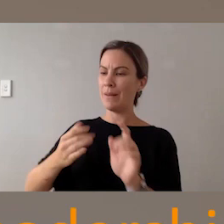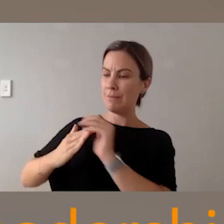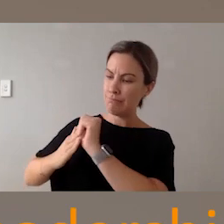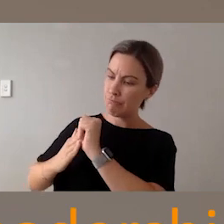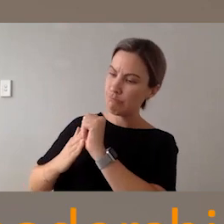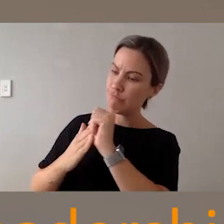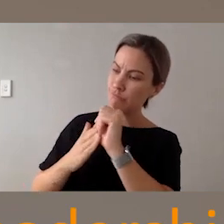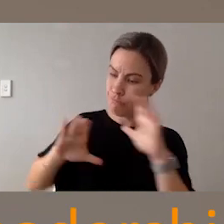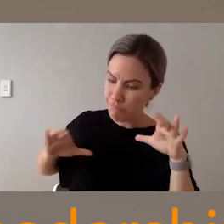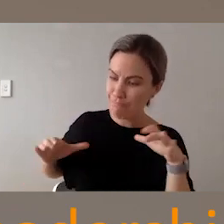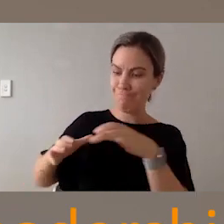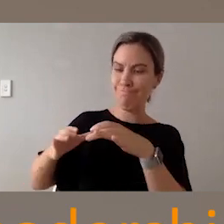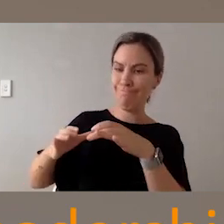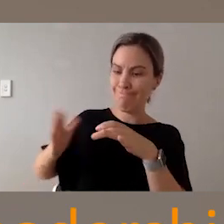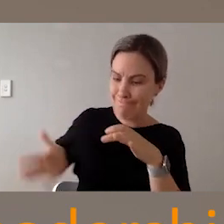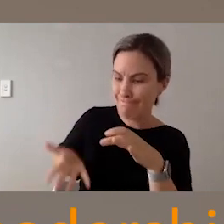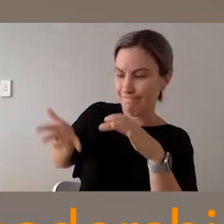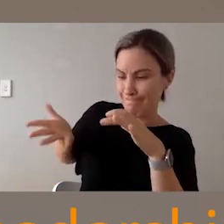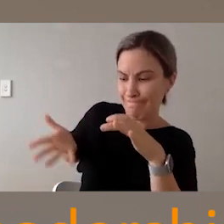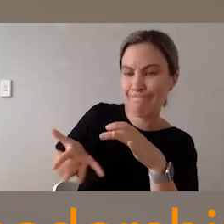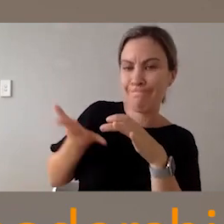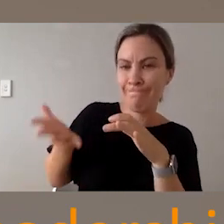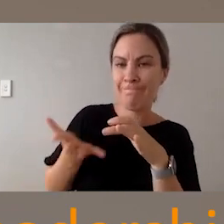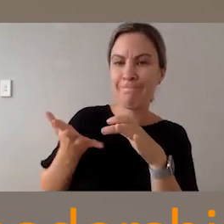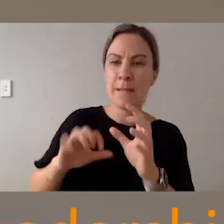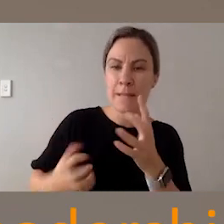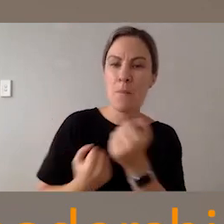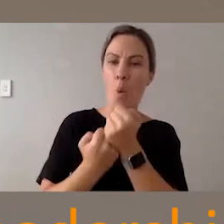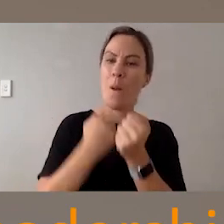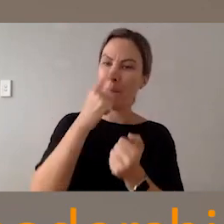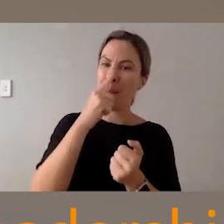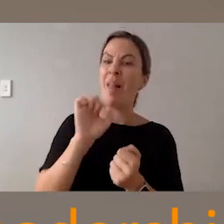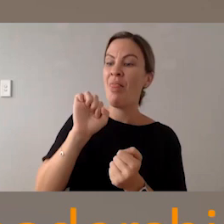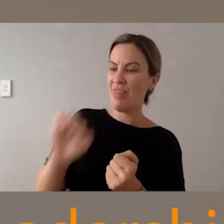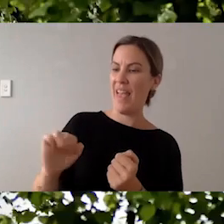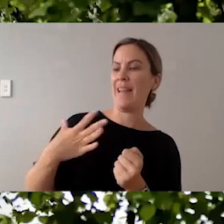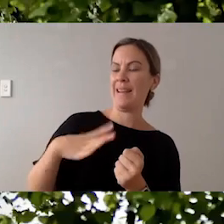together, who supports people in the way that they need. We have this